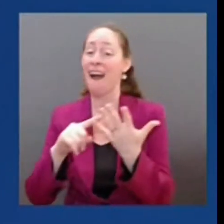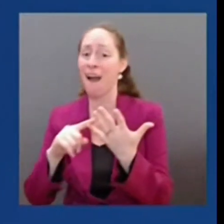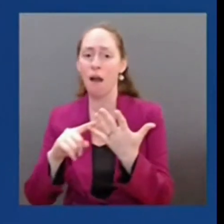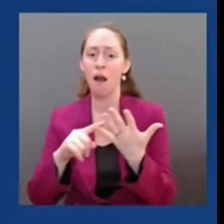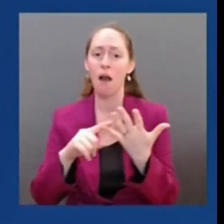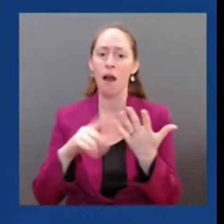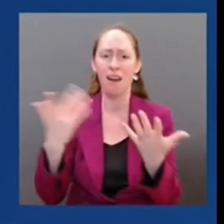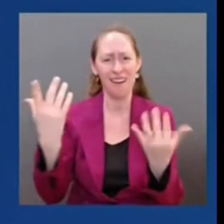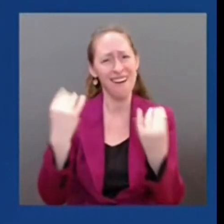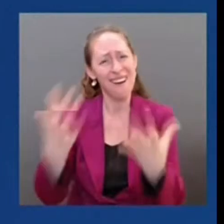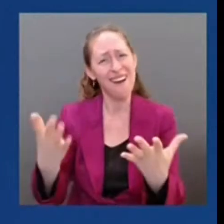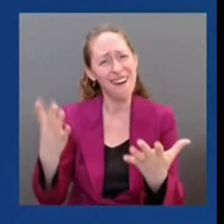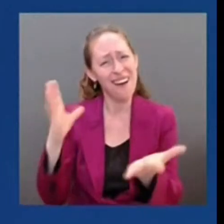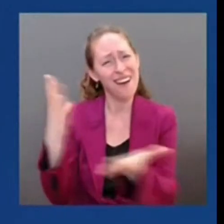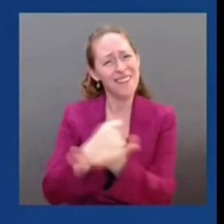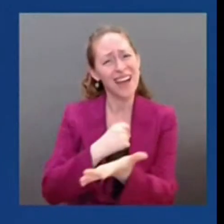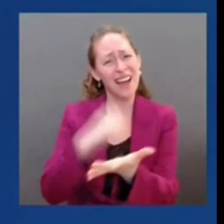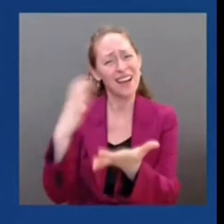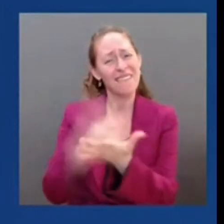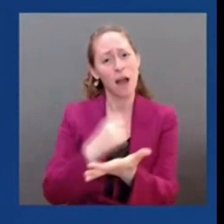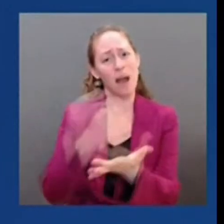ARE NOT CONSISTENTLY USING THE